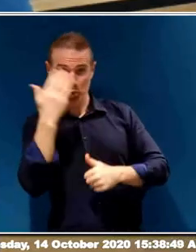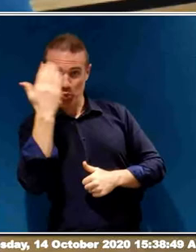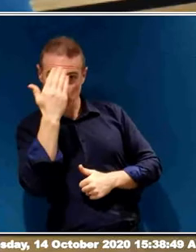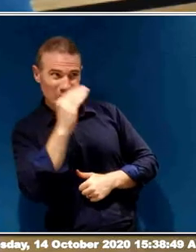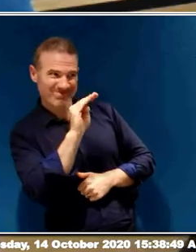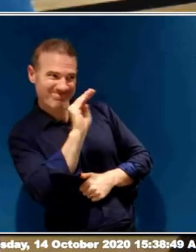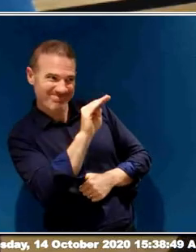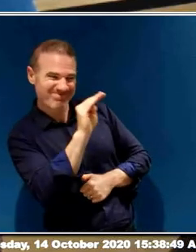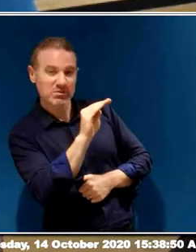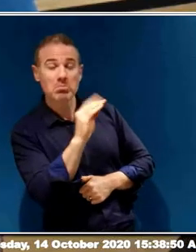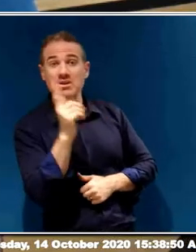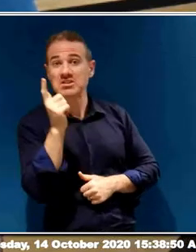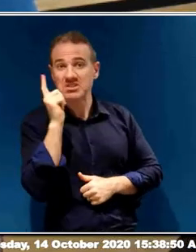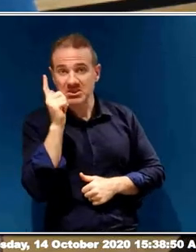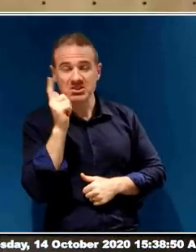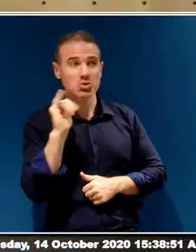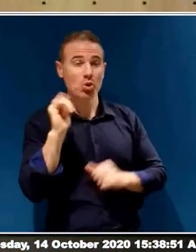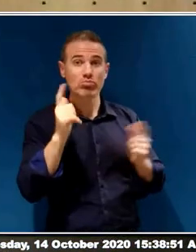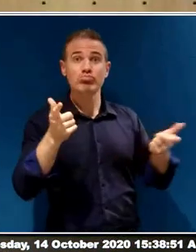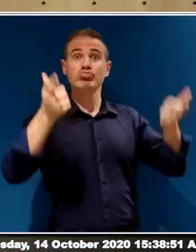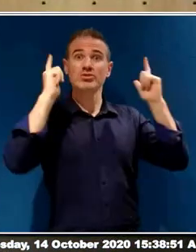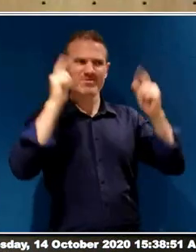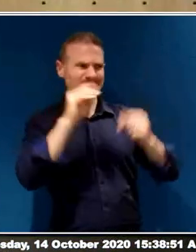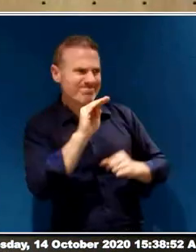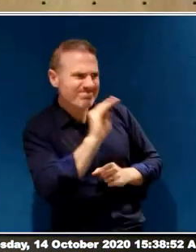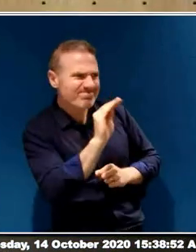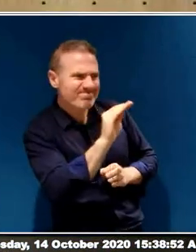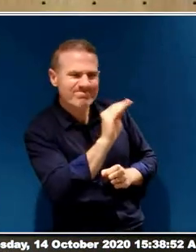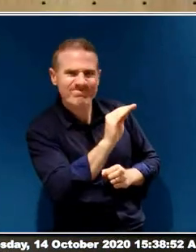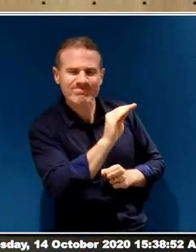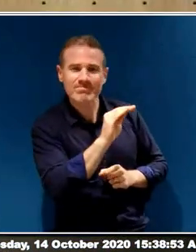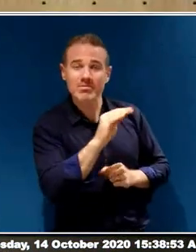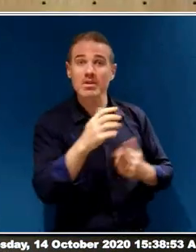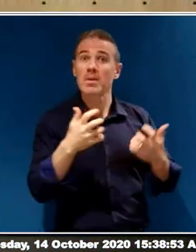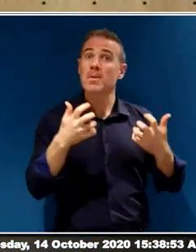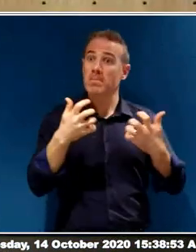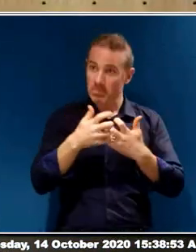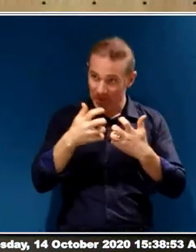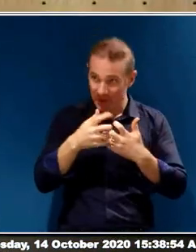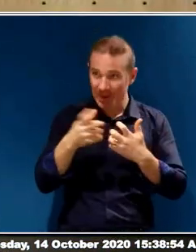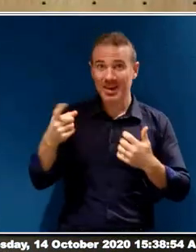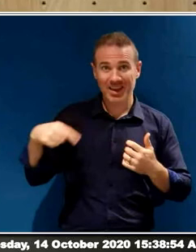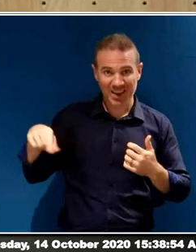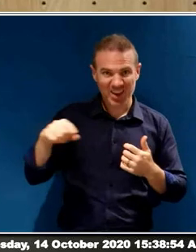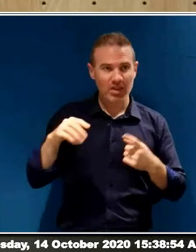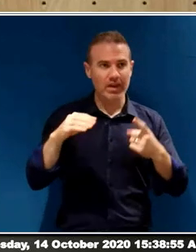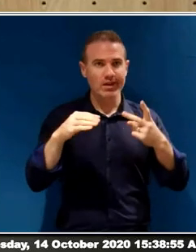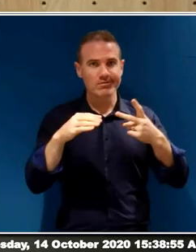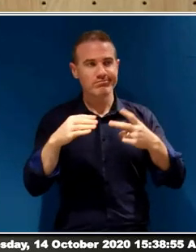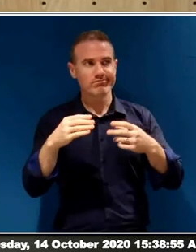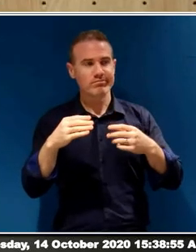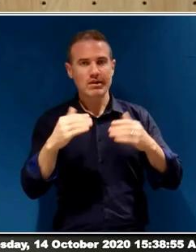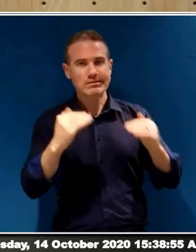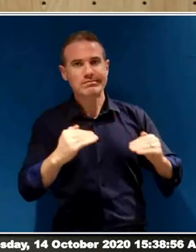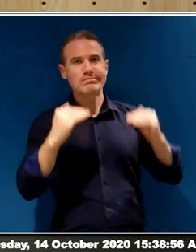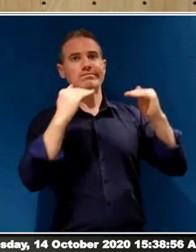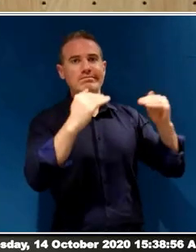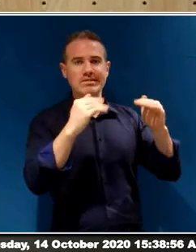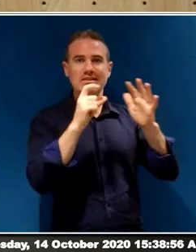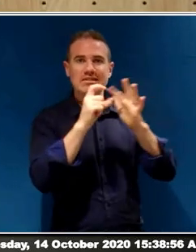Many of them have then followed through with conversations at a district or a regional level, trying to resolve their complaints.